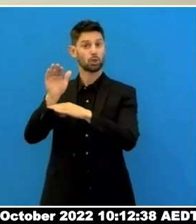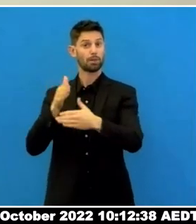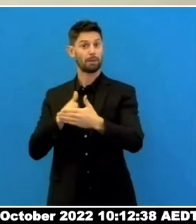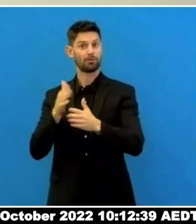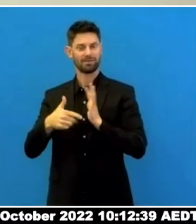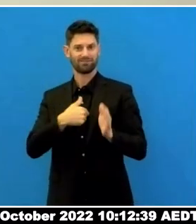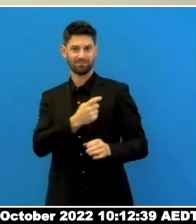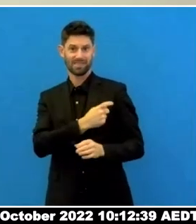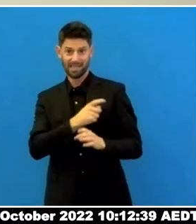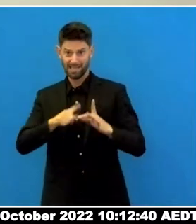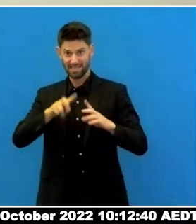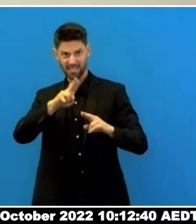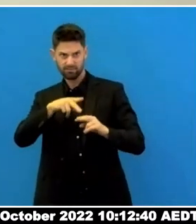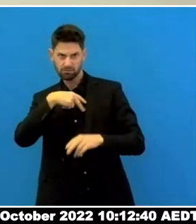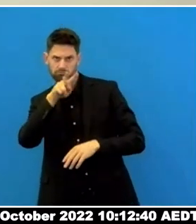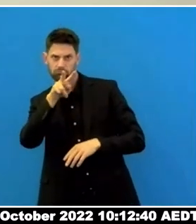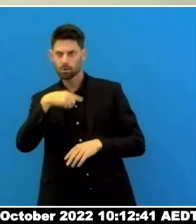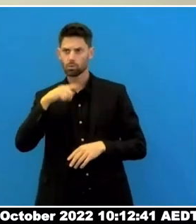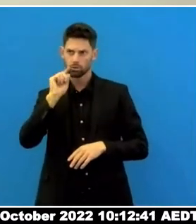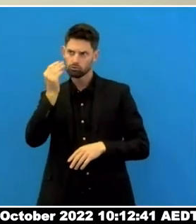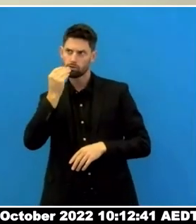such as retaliation by the offender